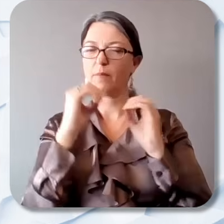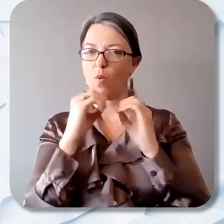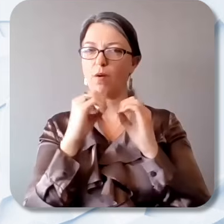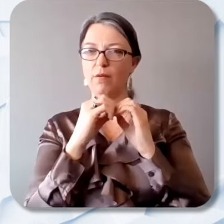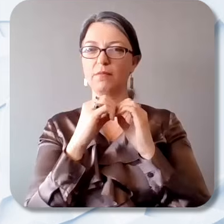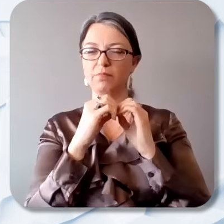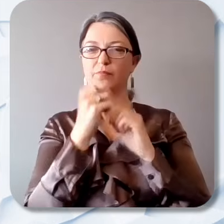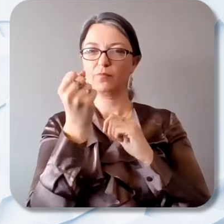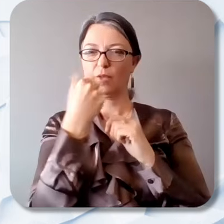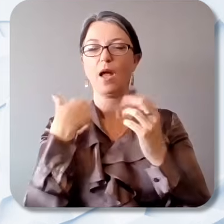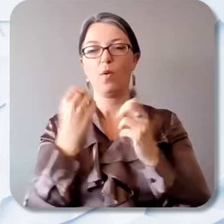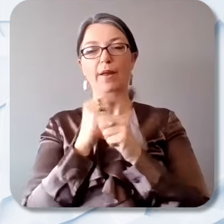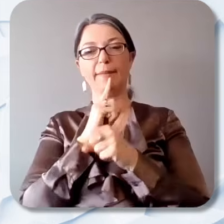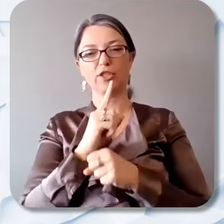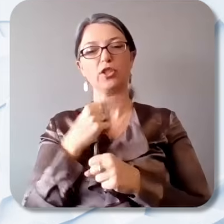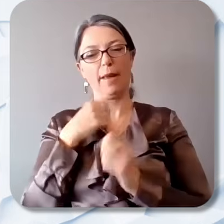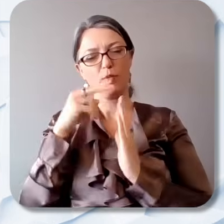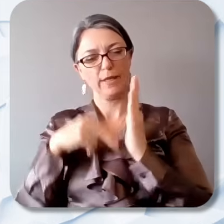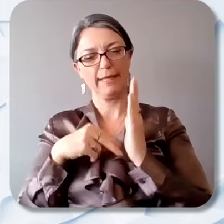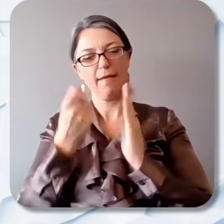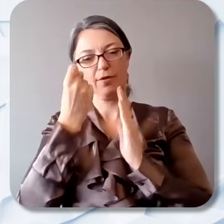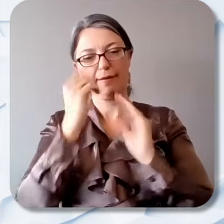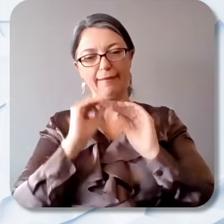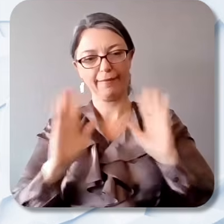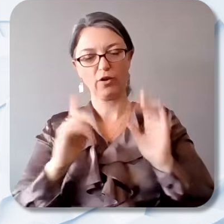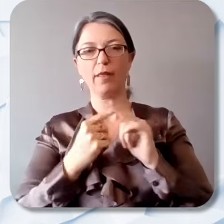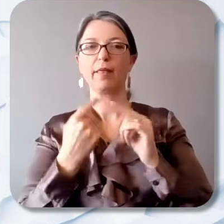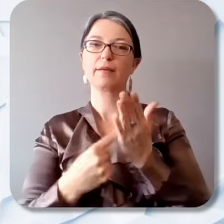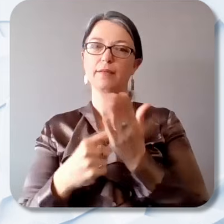I want to be able to make sure that I'm reading it really clearly and talking about it with the team.